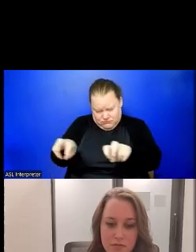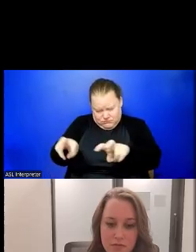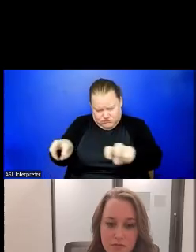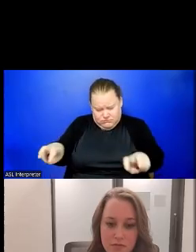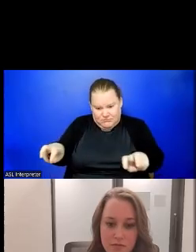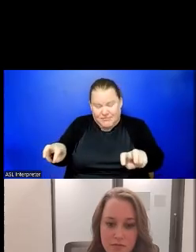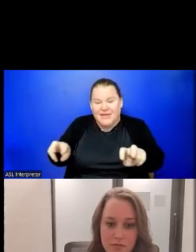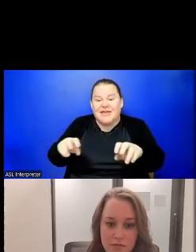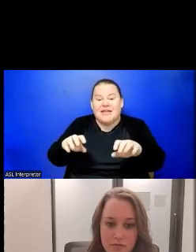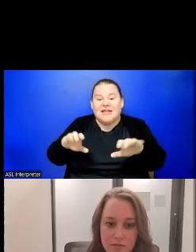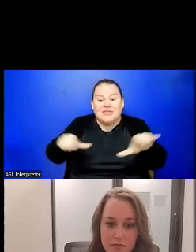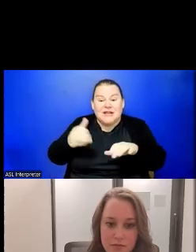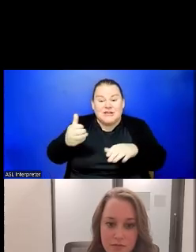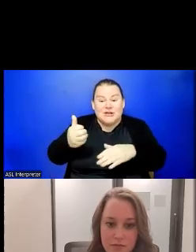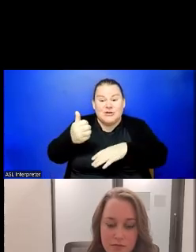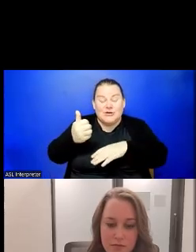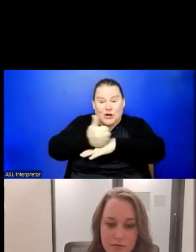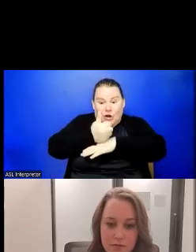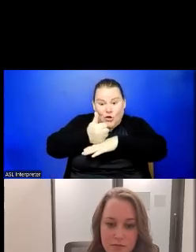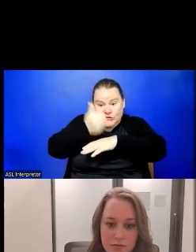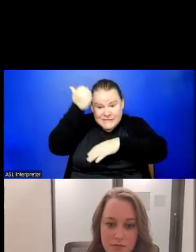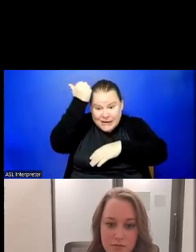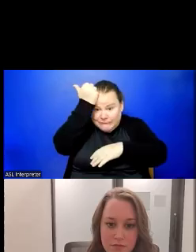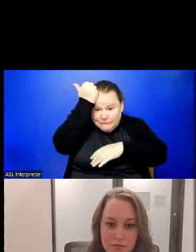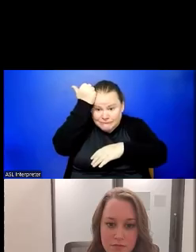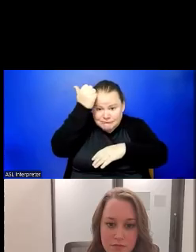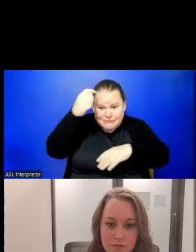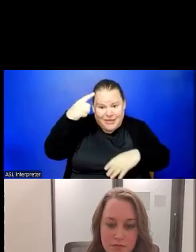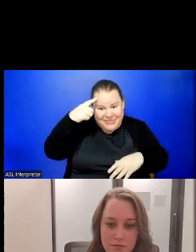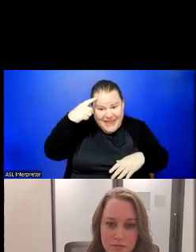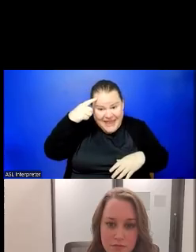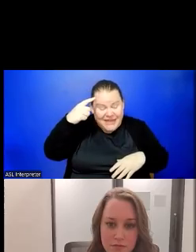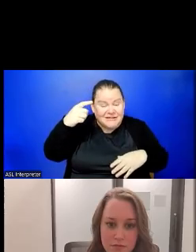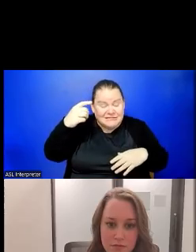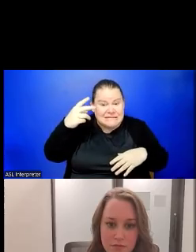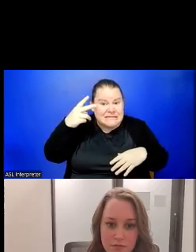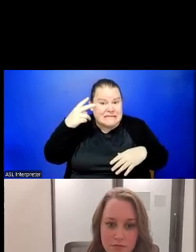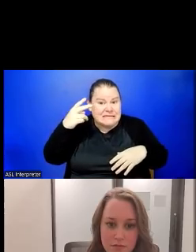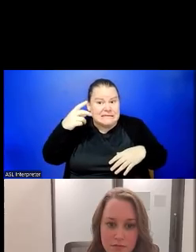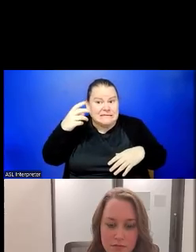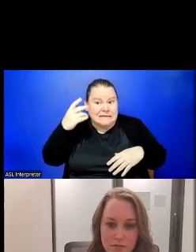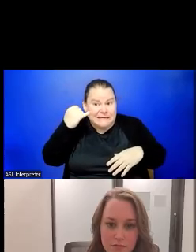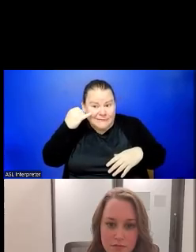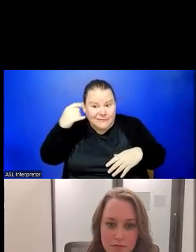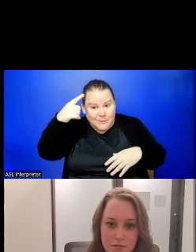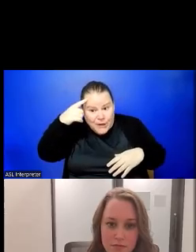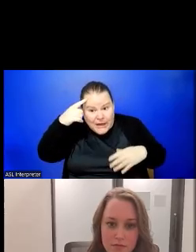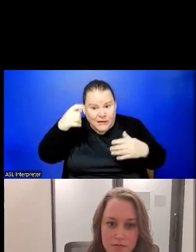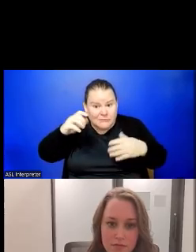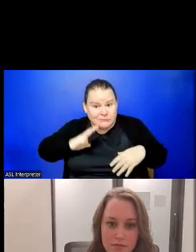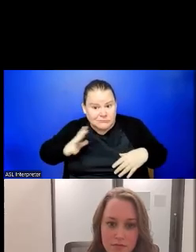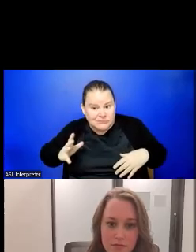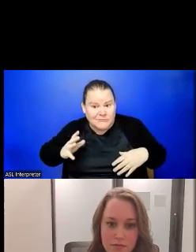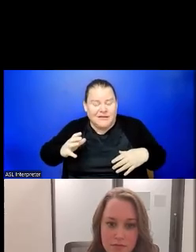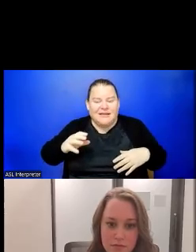ultrasound of the head to double check if the brain has anything. I don't see anything there. There's an x ray of the chest,